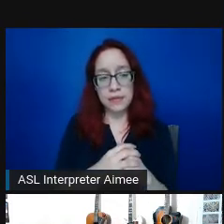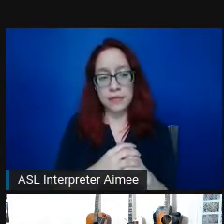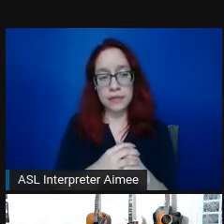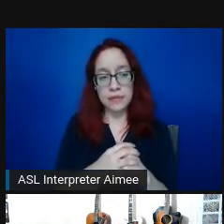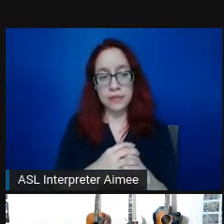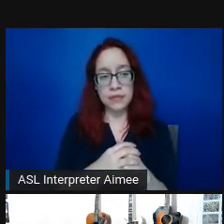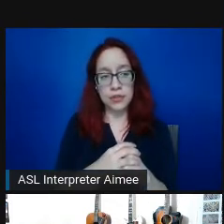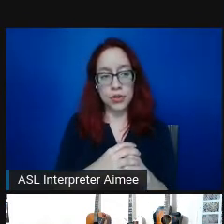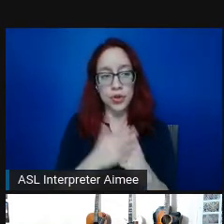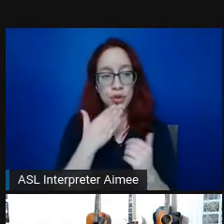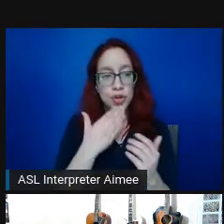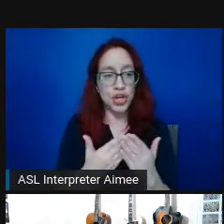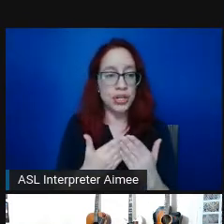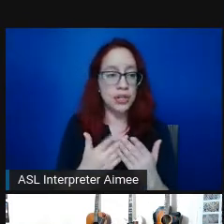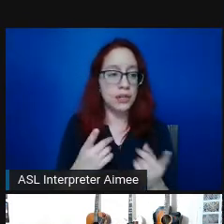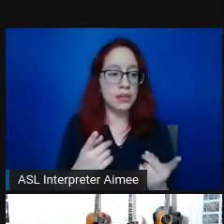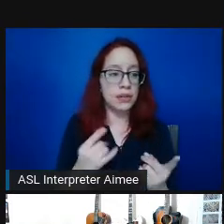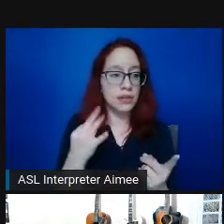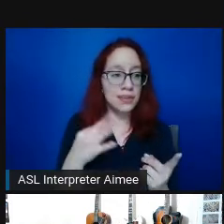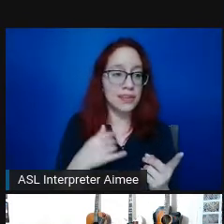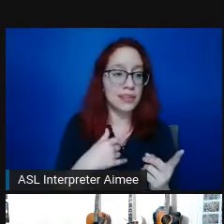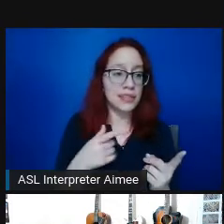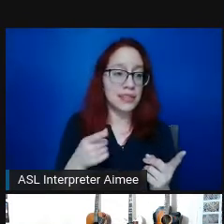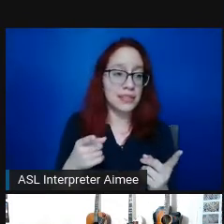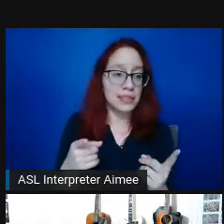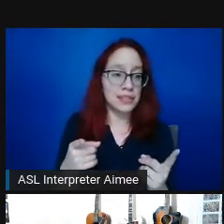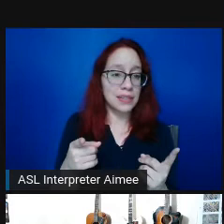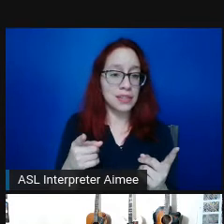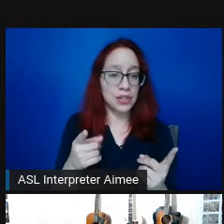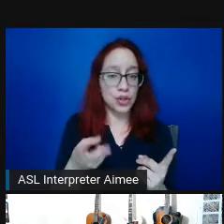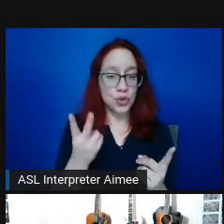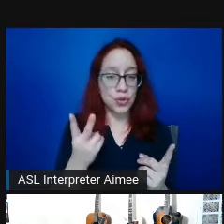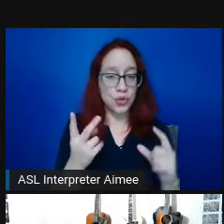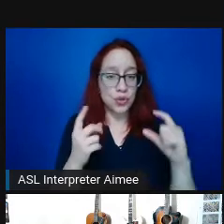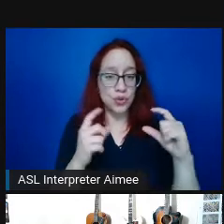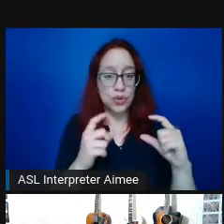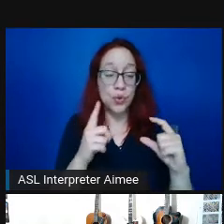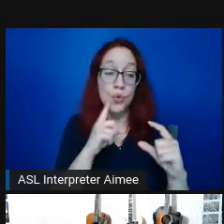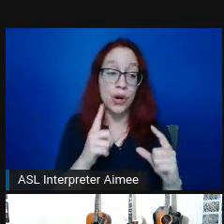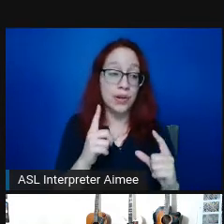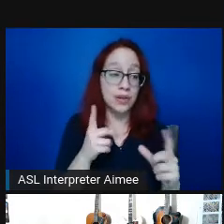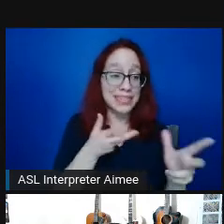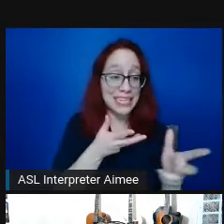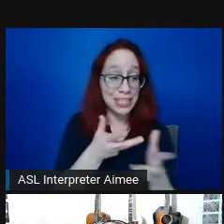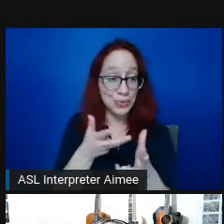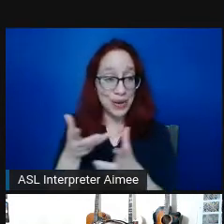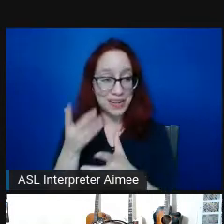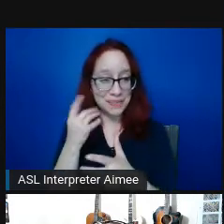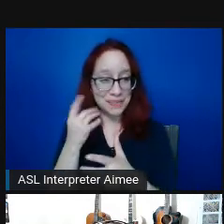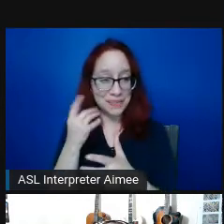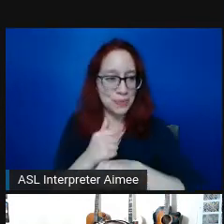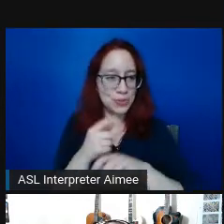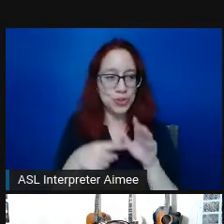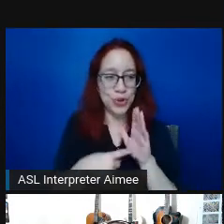because two of these are interactive elements because I set them up to show you.